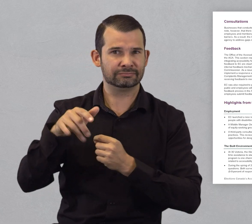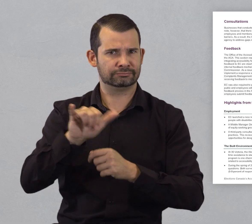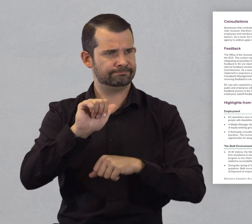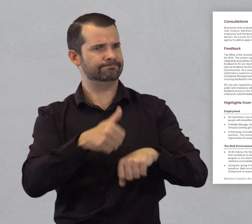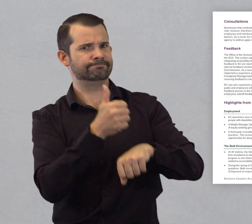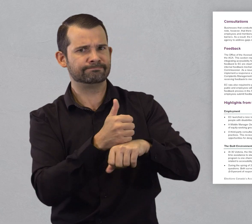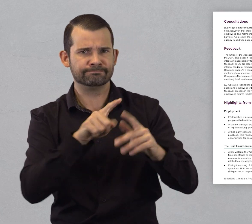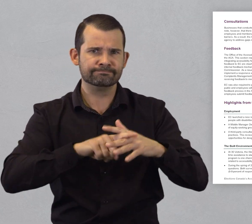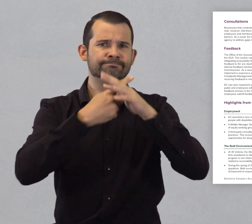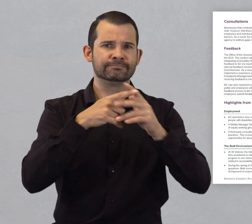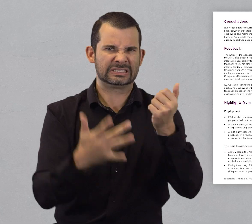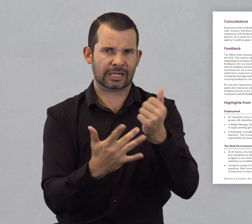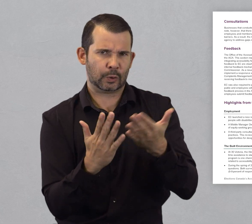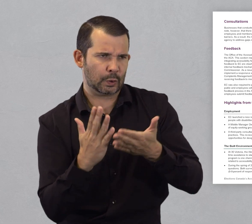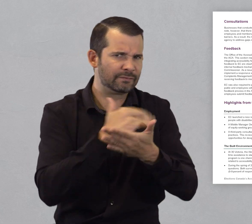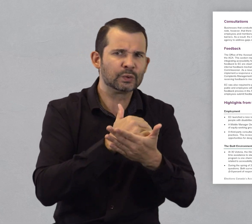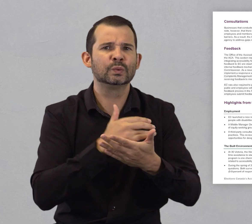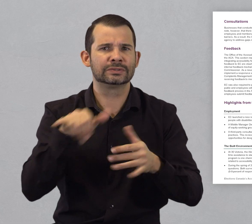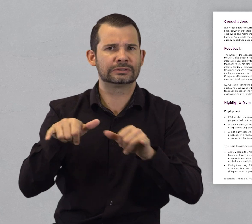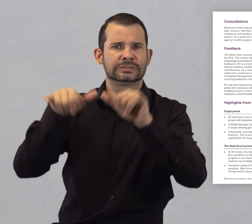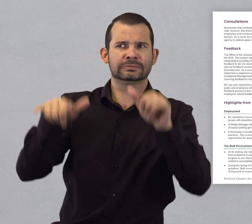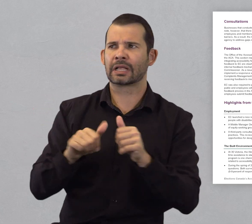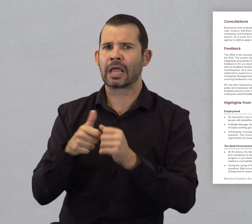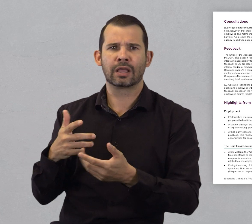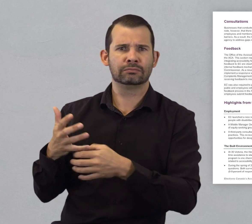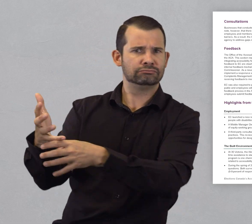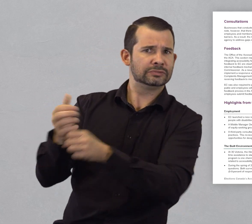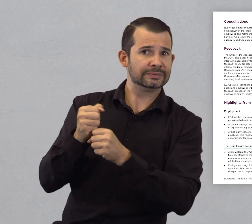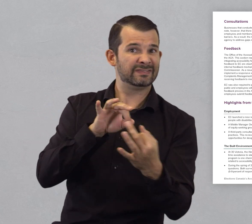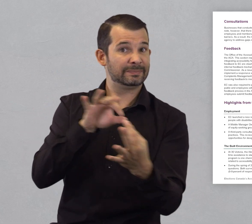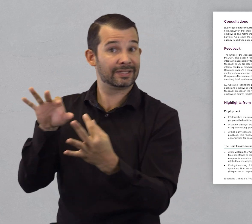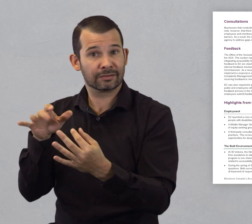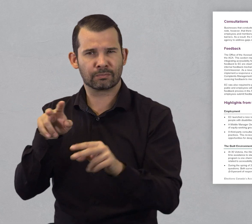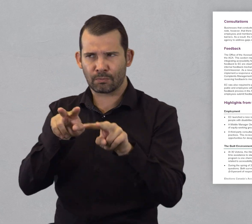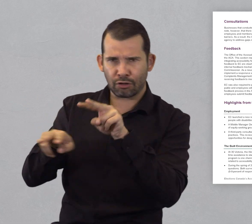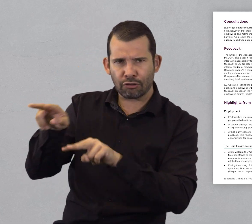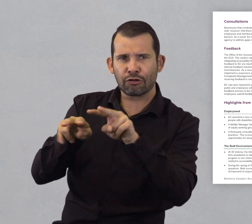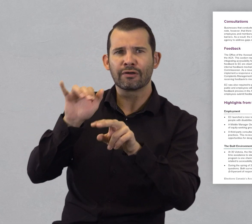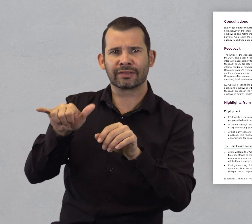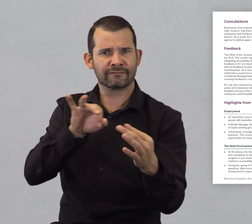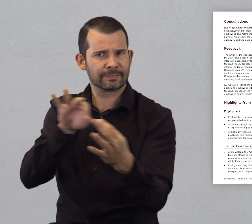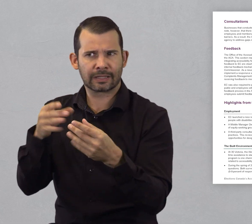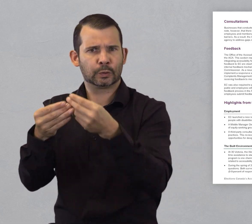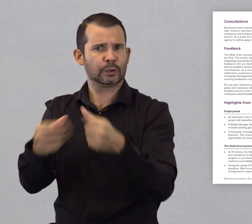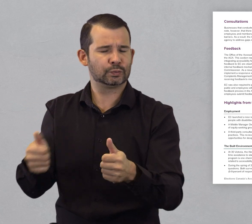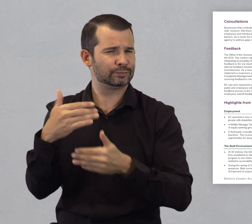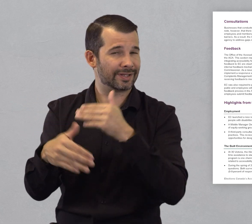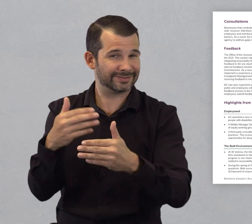review of the systems for receiving feedback to monitor the feedback and resolution process.